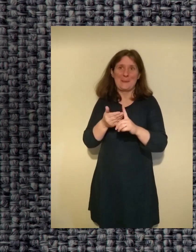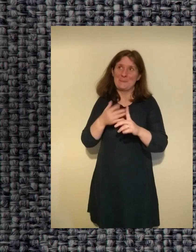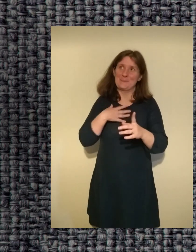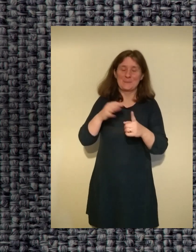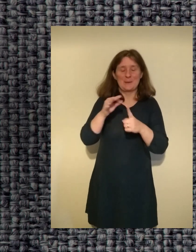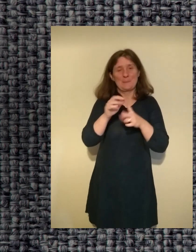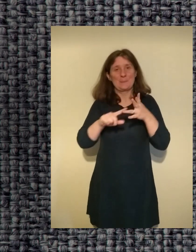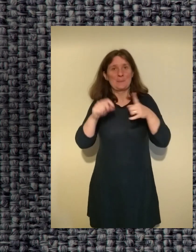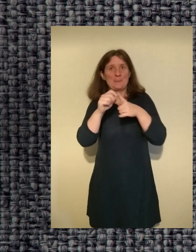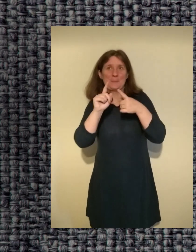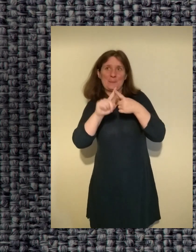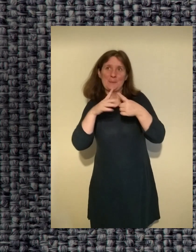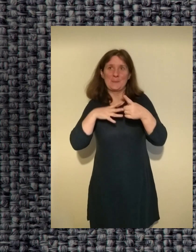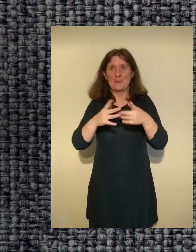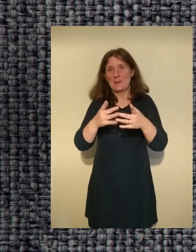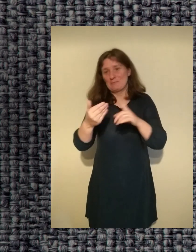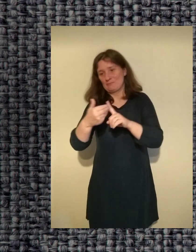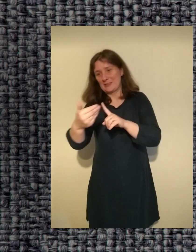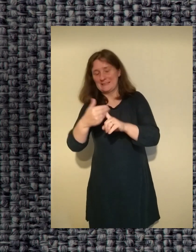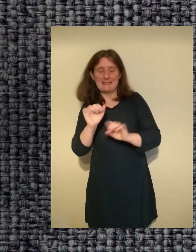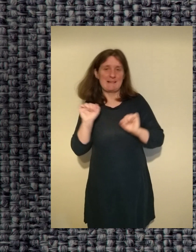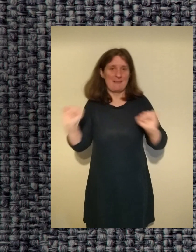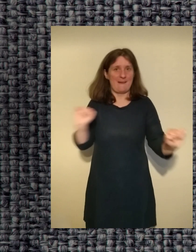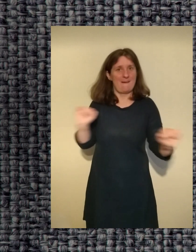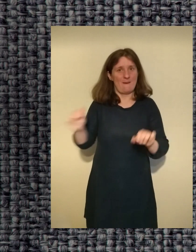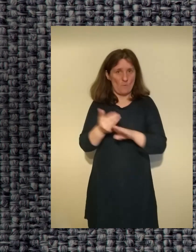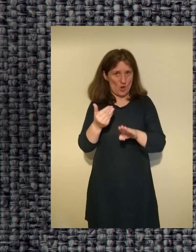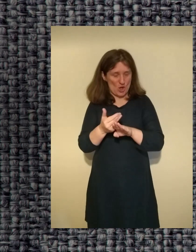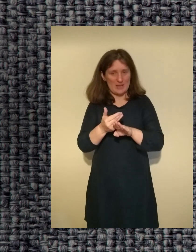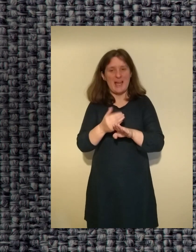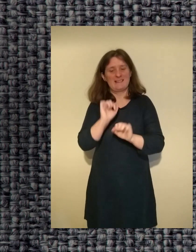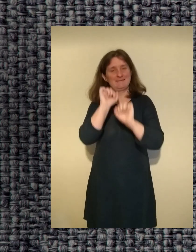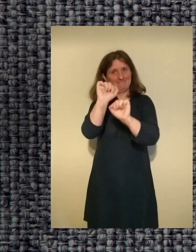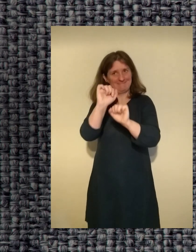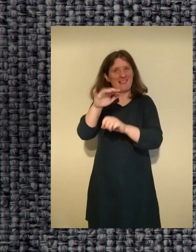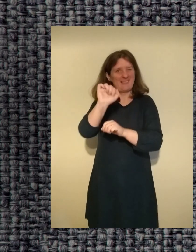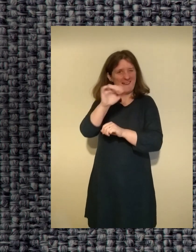to win the patronage of the pope and the powerful Medici Family is an interesting story but